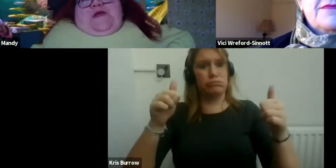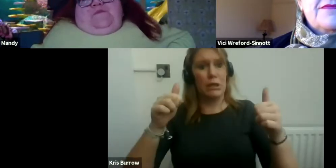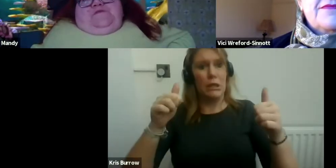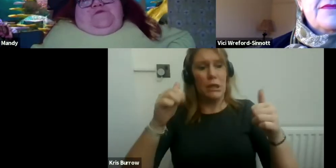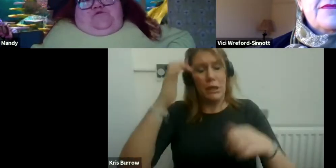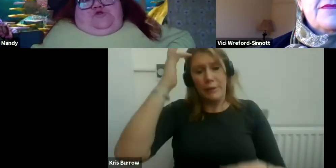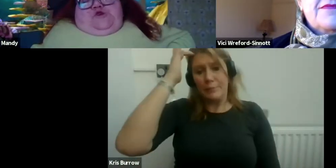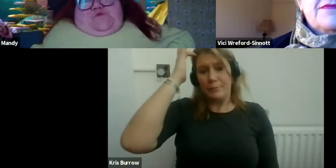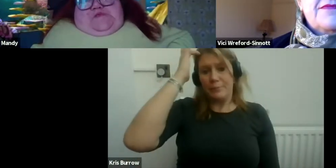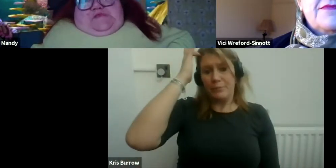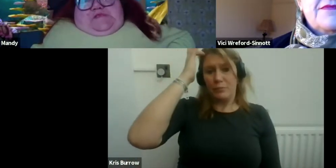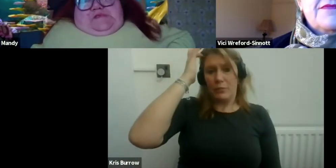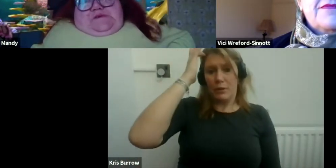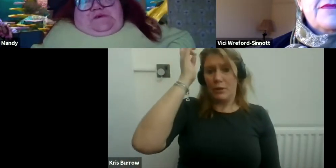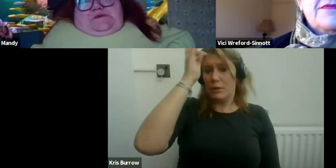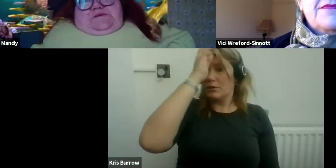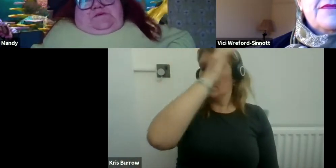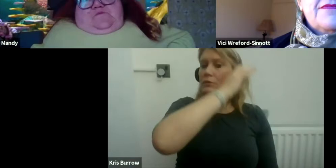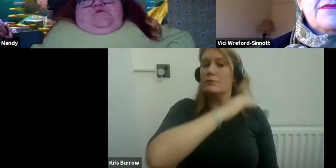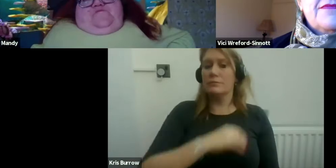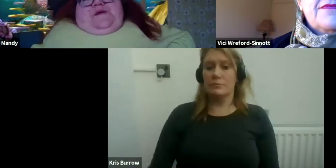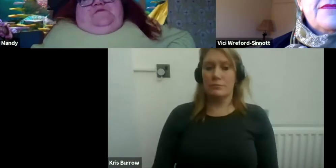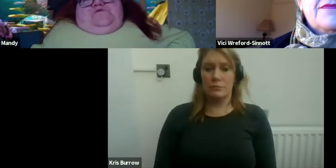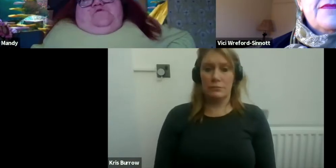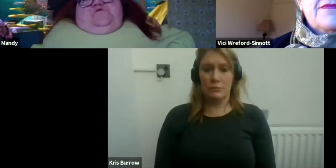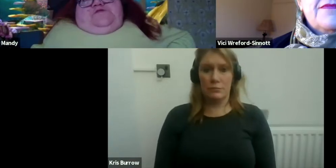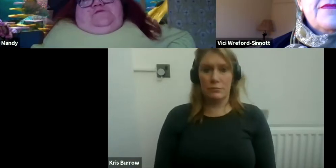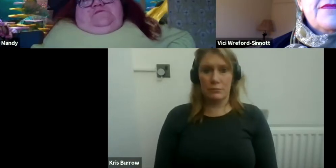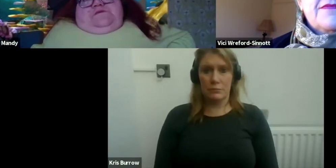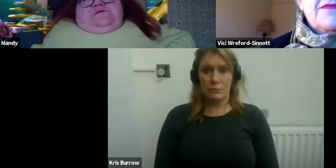able to produce would have been as good.